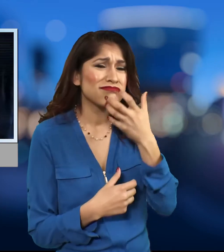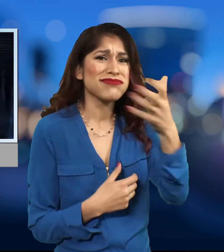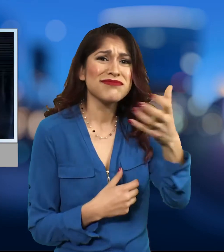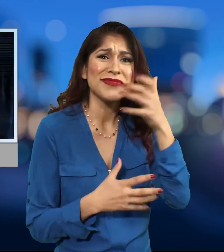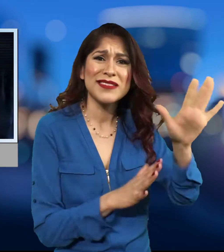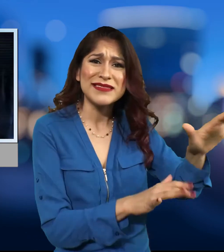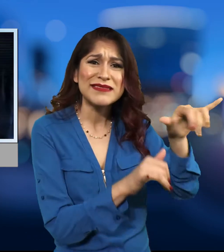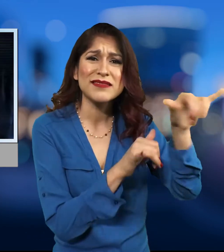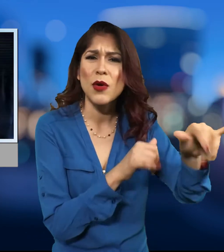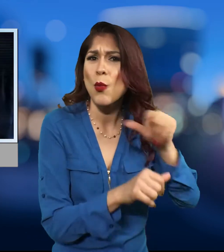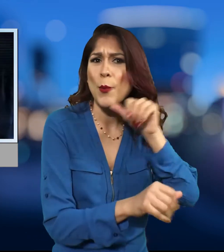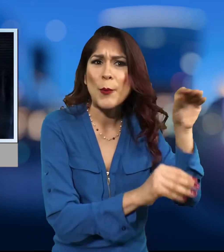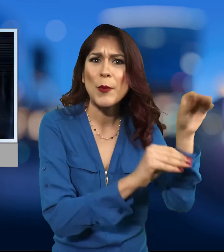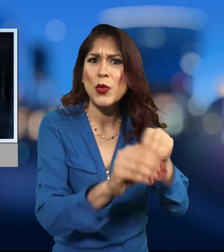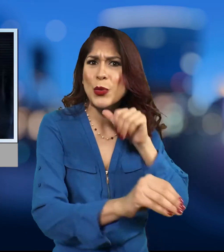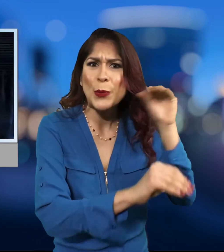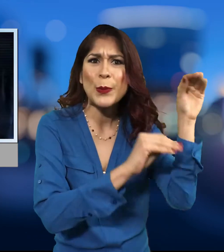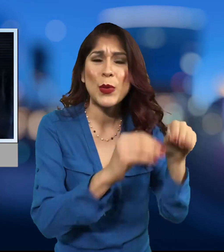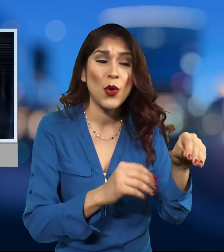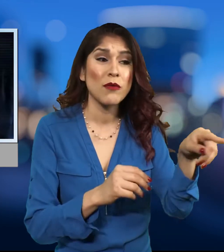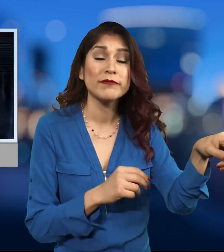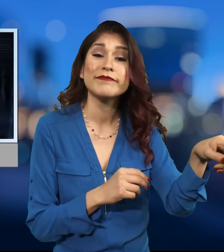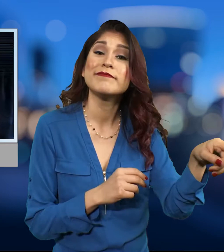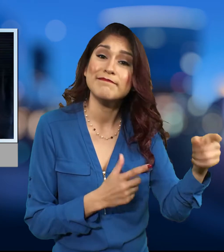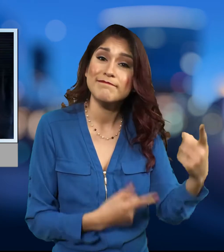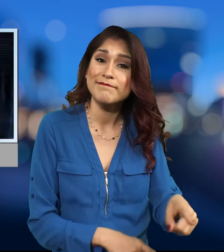The officer could be heard repeatedly yelling “Stay right there! Don't you move! Do not move!"